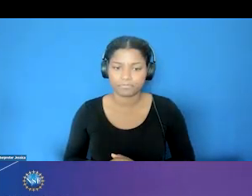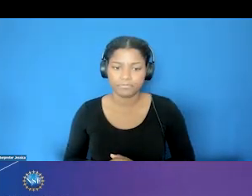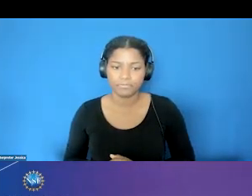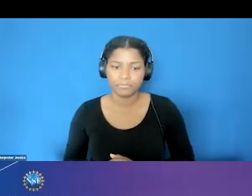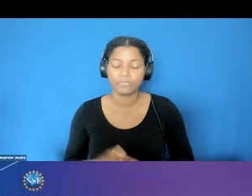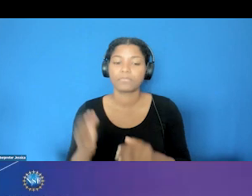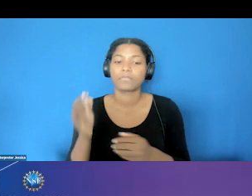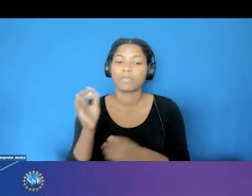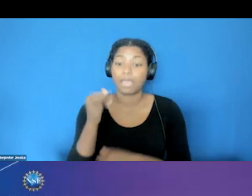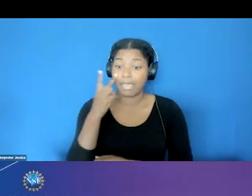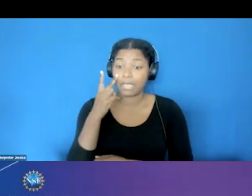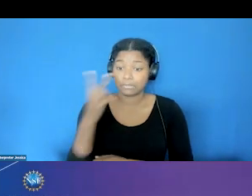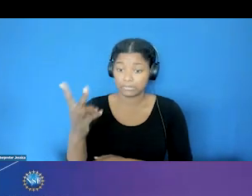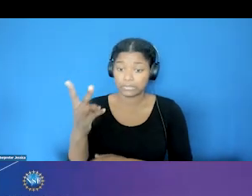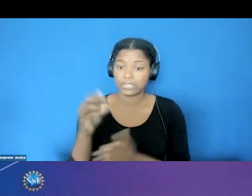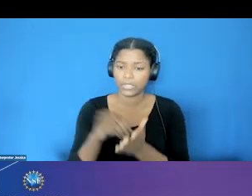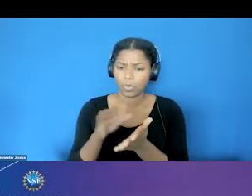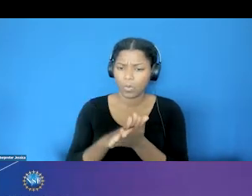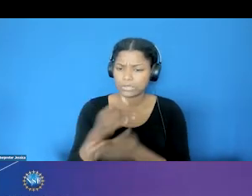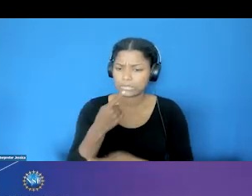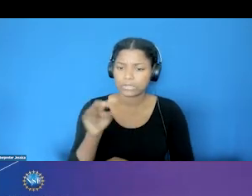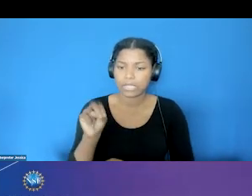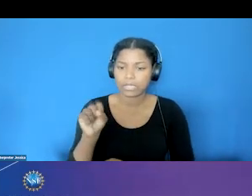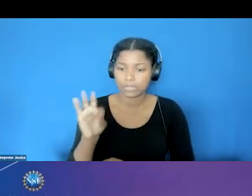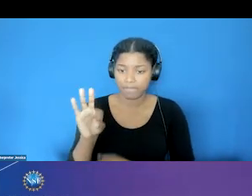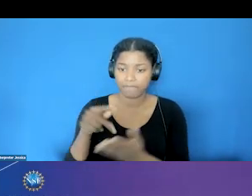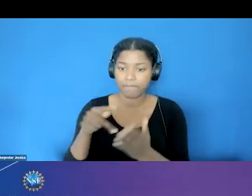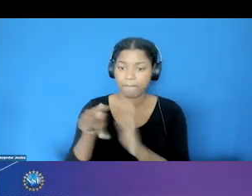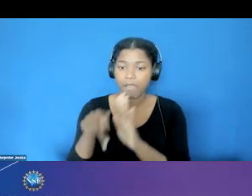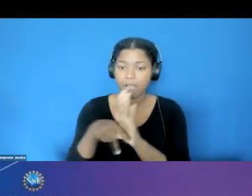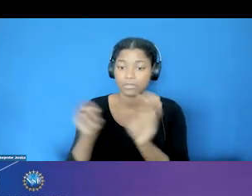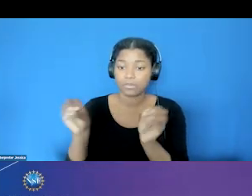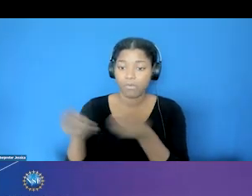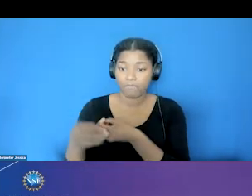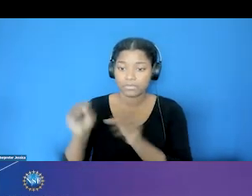Now, I see there's a note down here says NSF Policy Office.